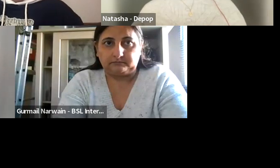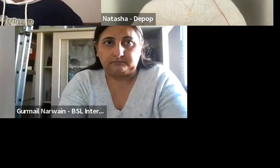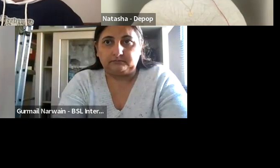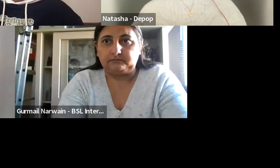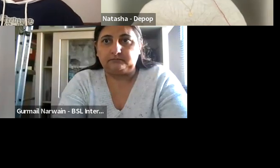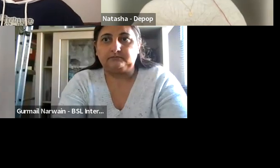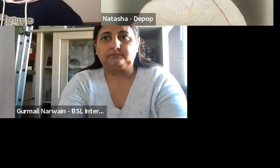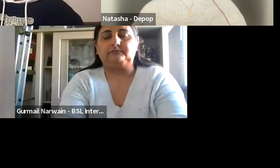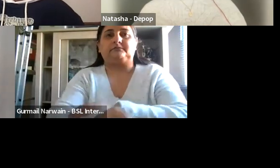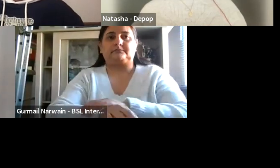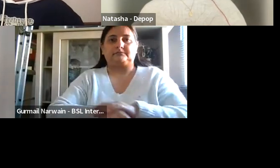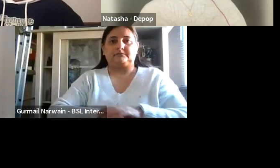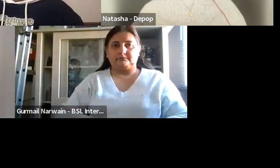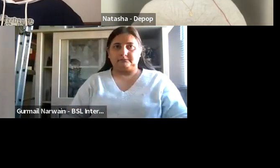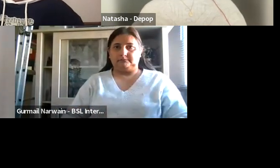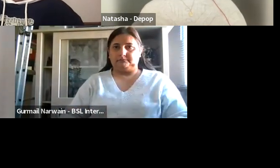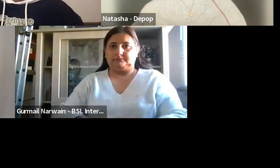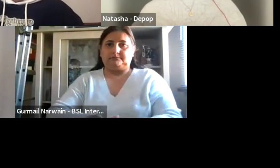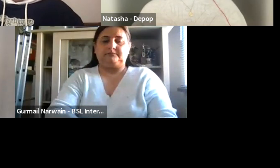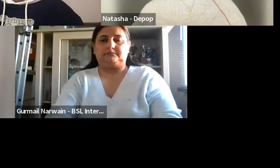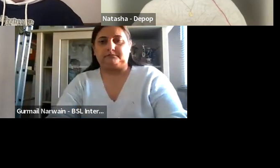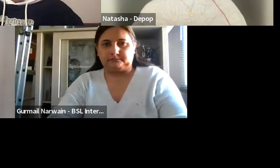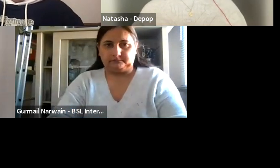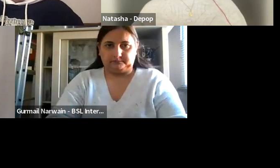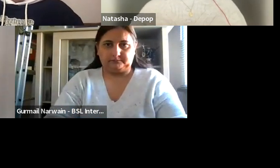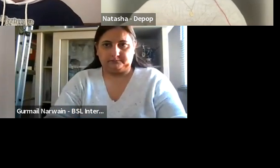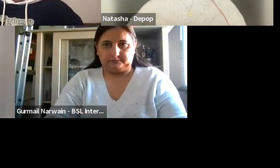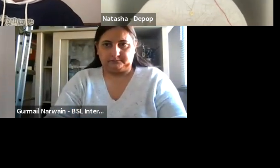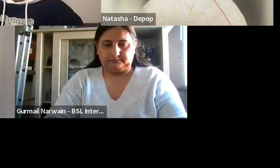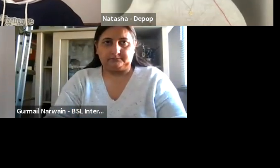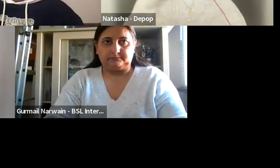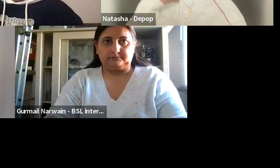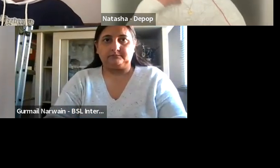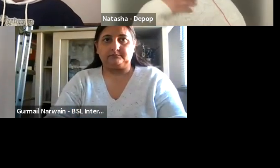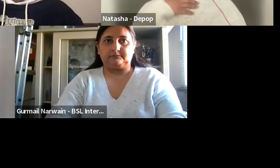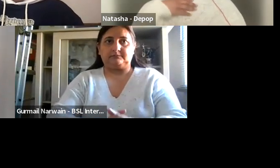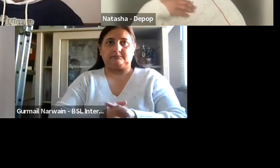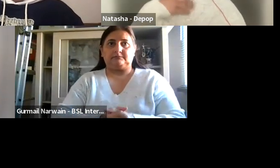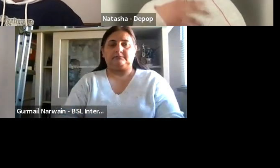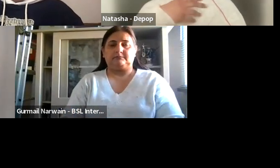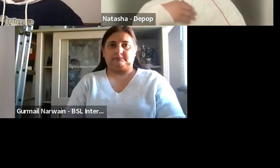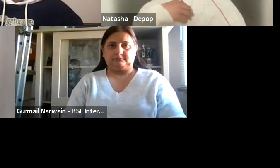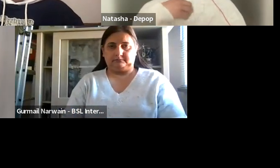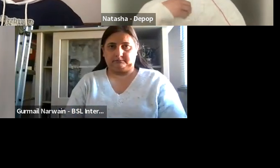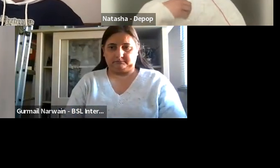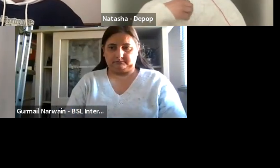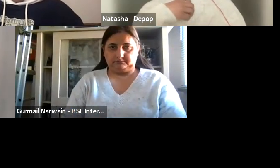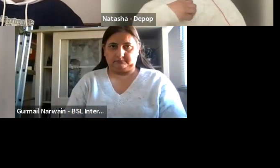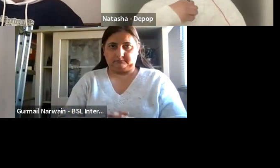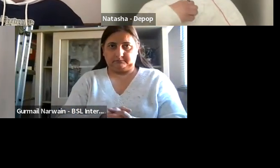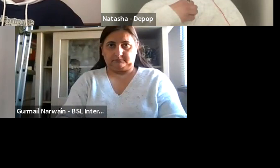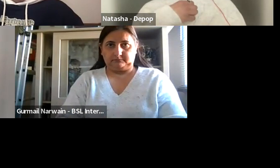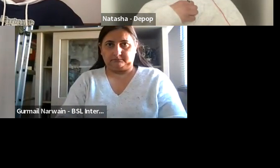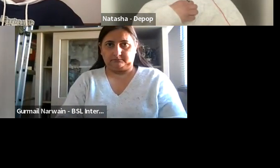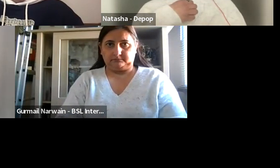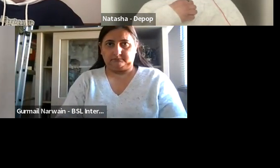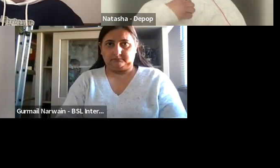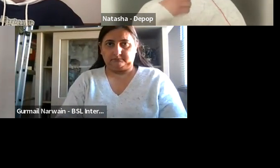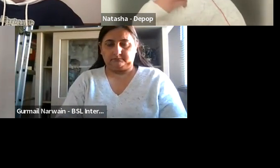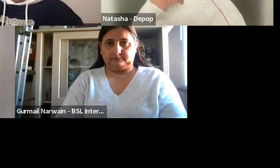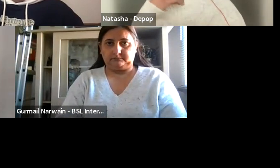commitments at home, or just the ability to get in to work or start work, and also just